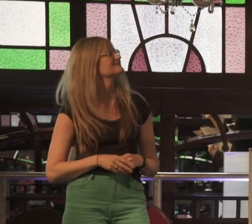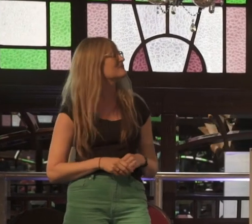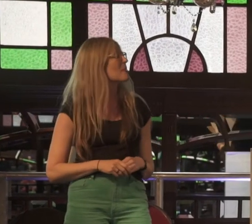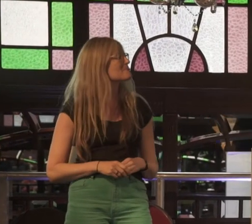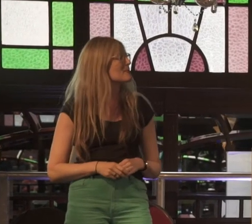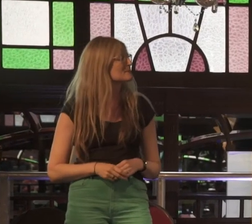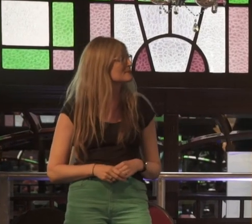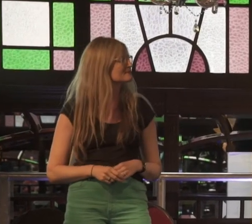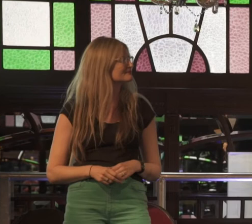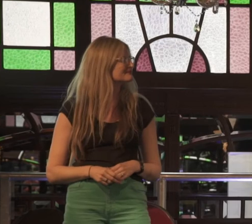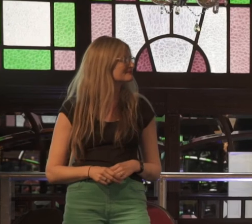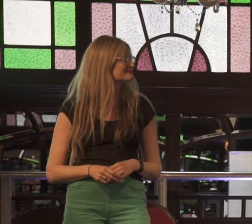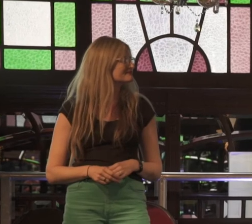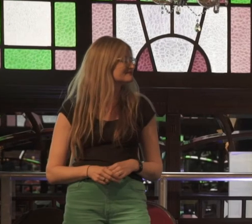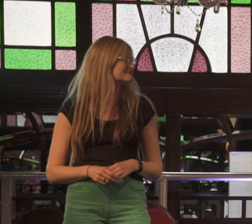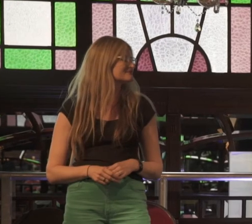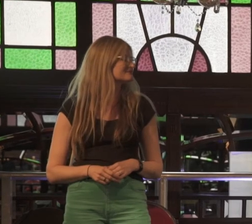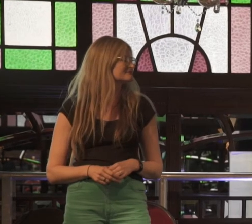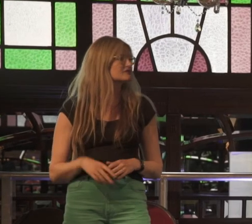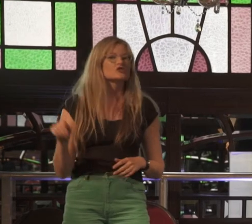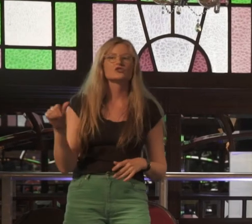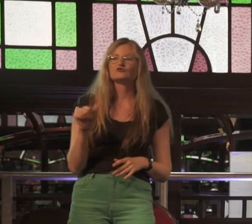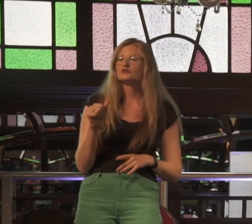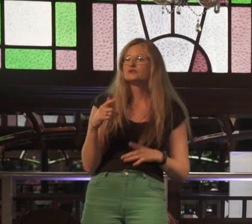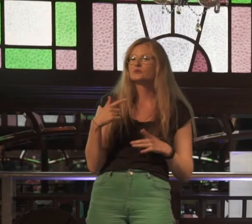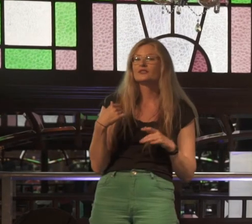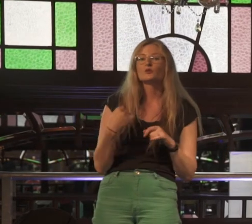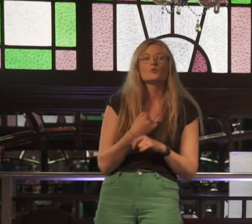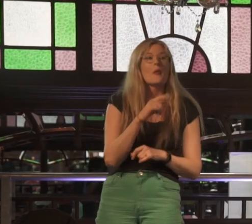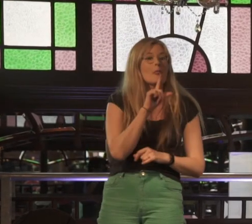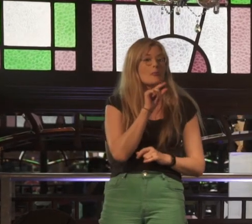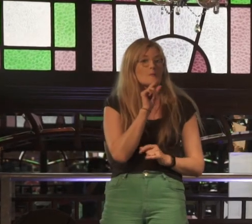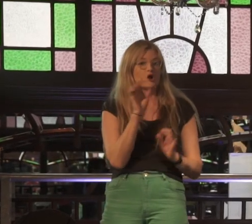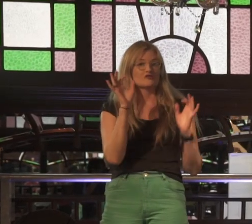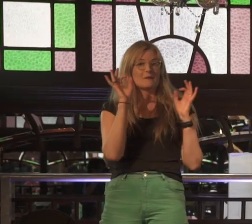Where are we now? So should we do The Birds of Paradise Exceptional Theatre Award?